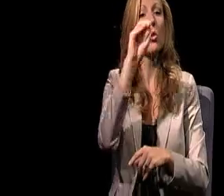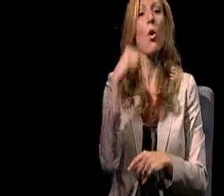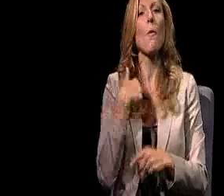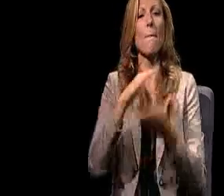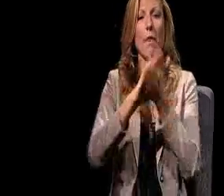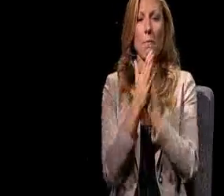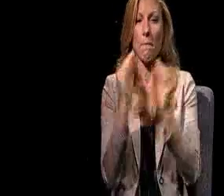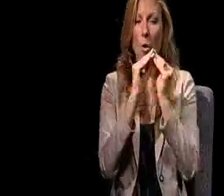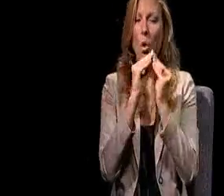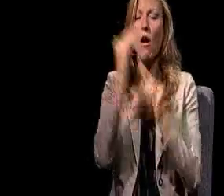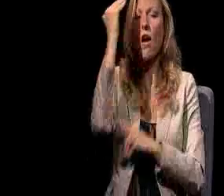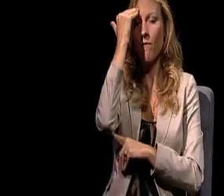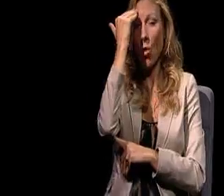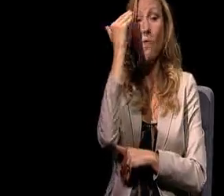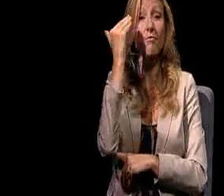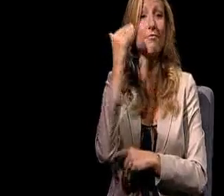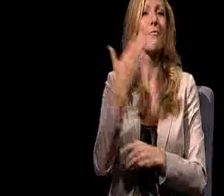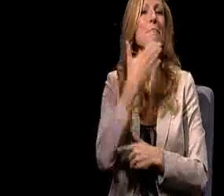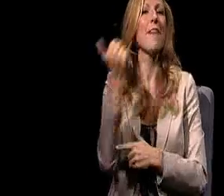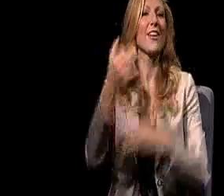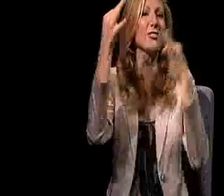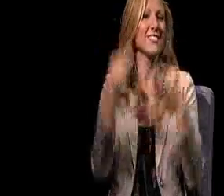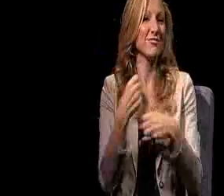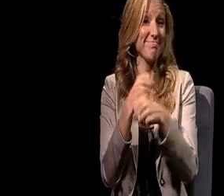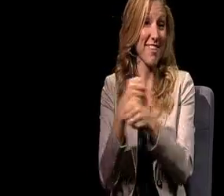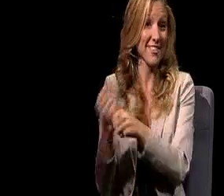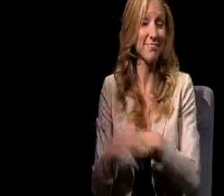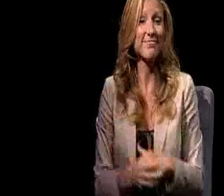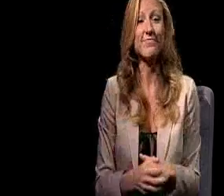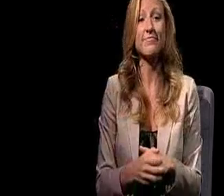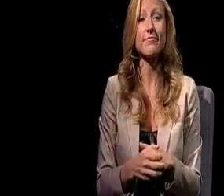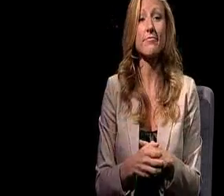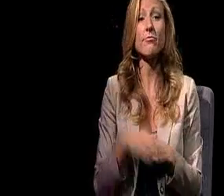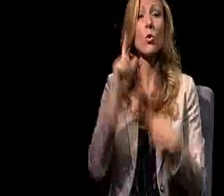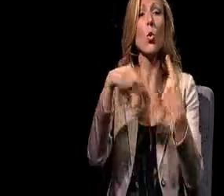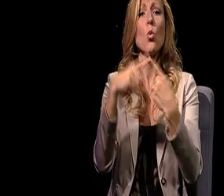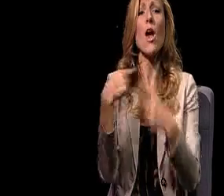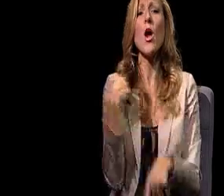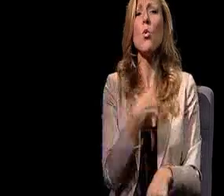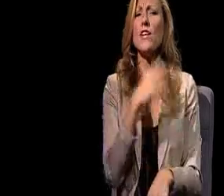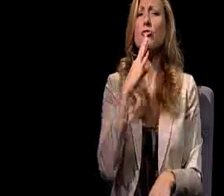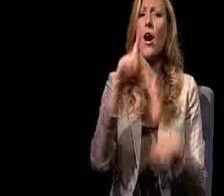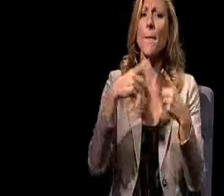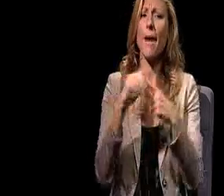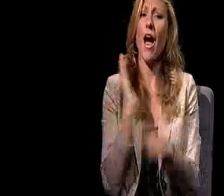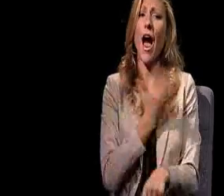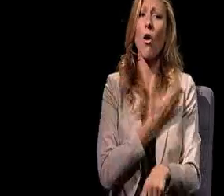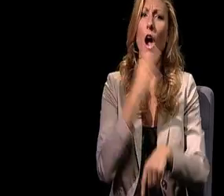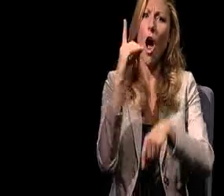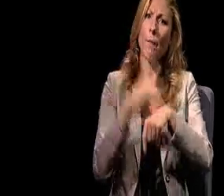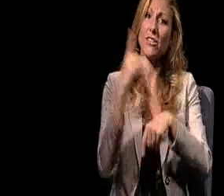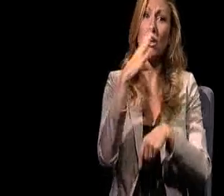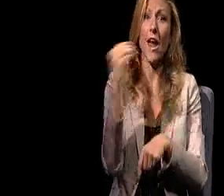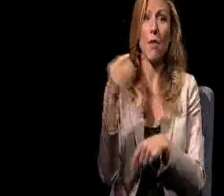so that we can make more informed and better decisions. When we talk about our obligations and privileges